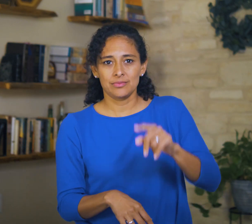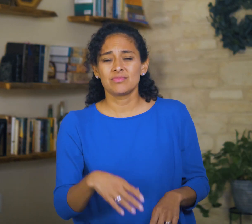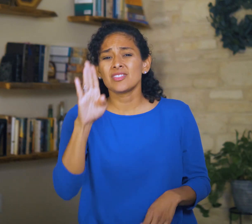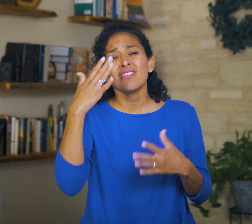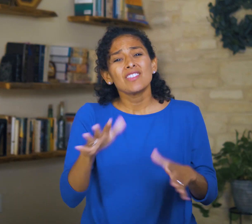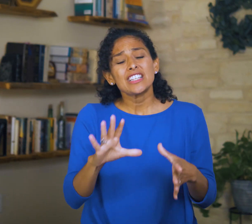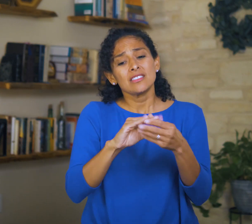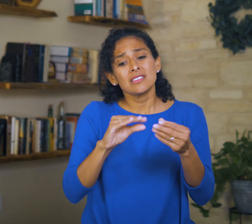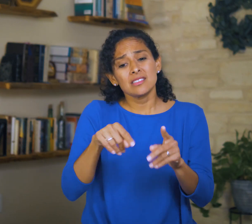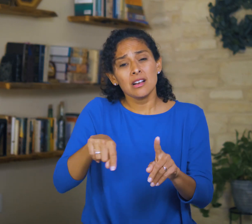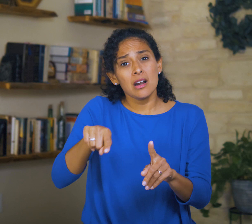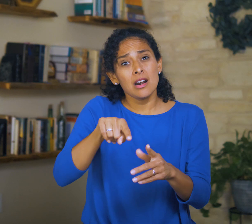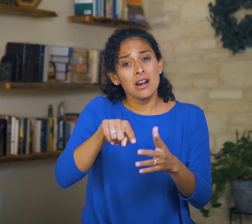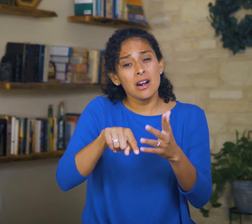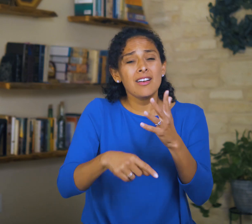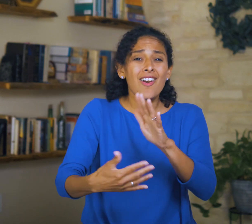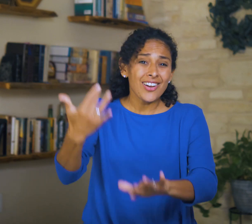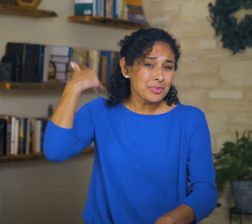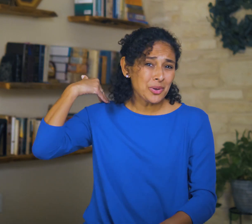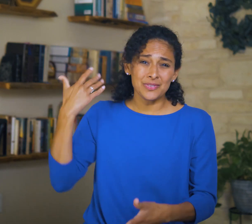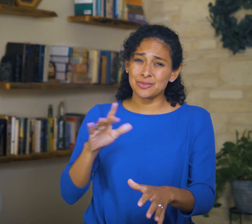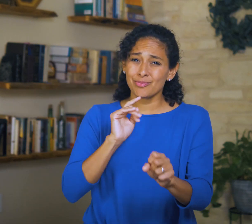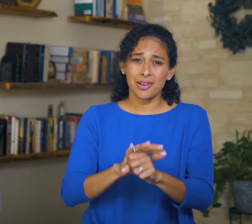God promised all this long ago.